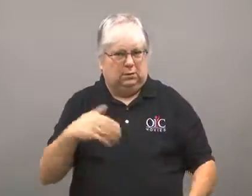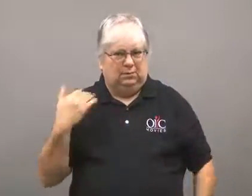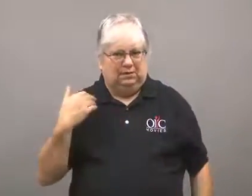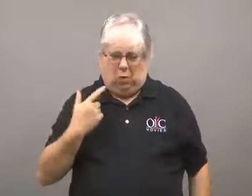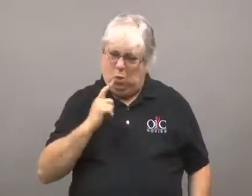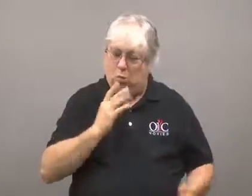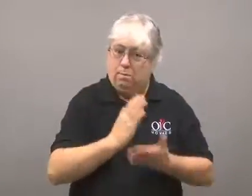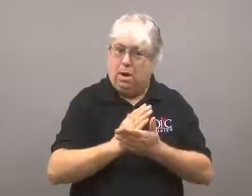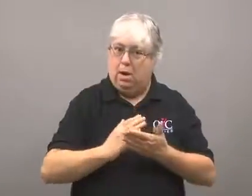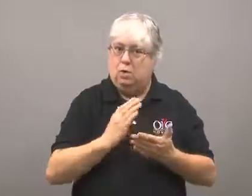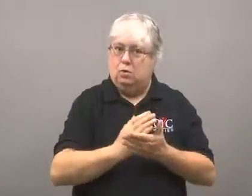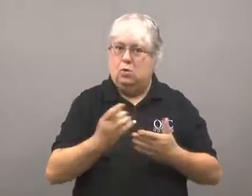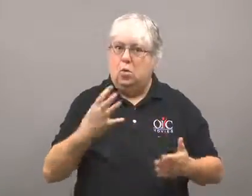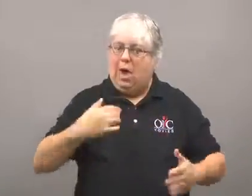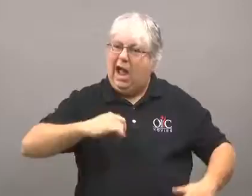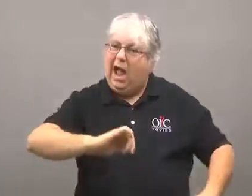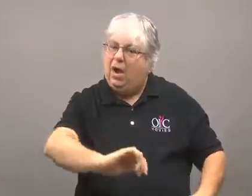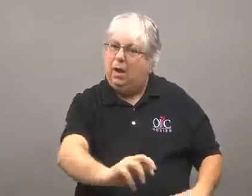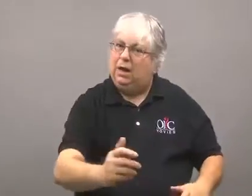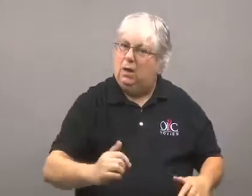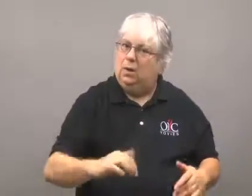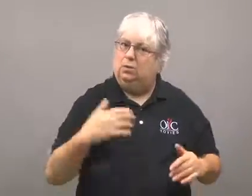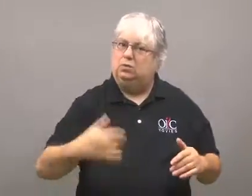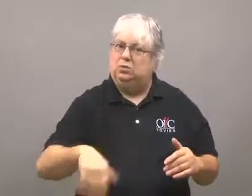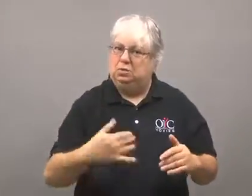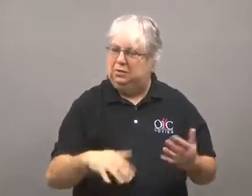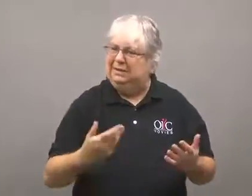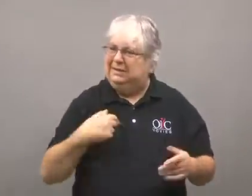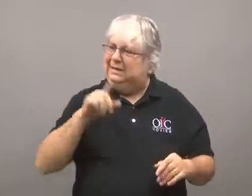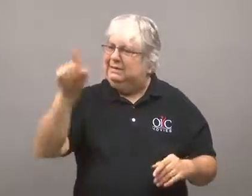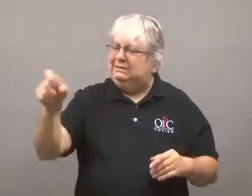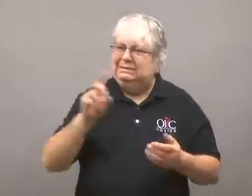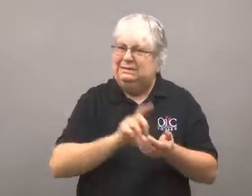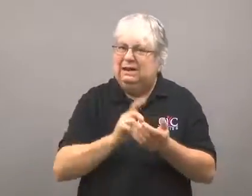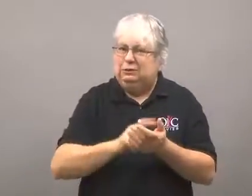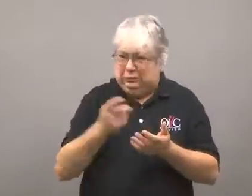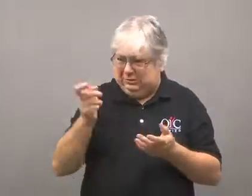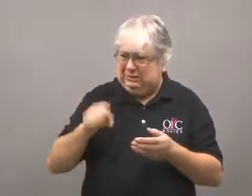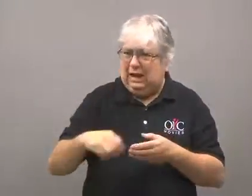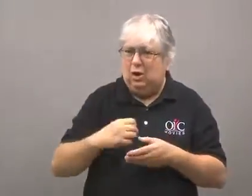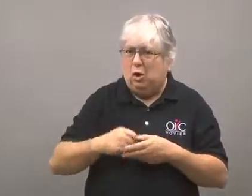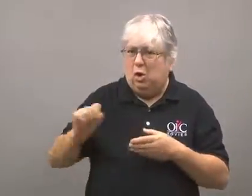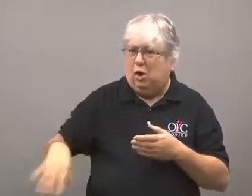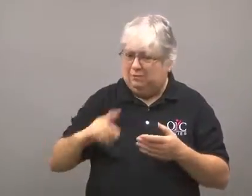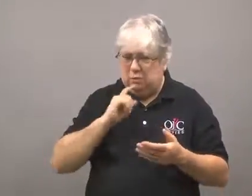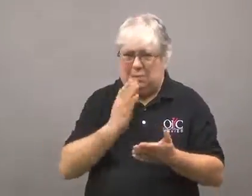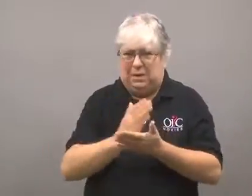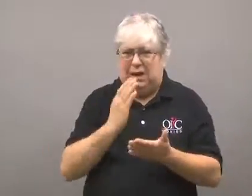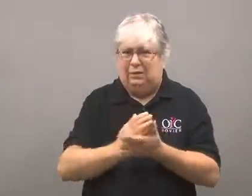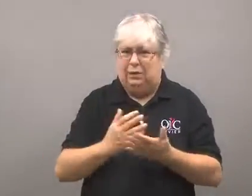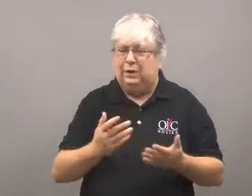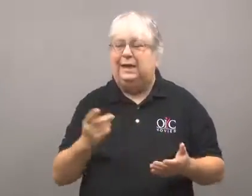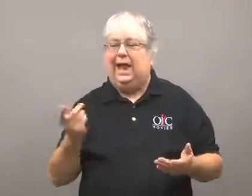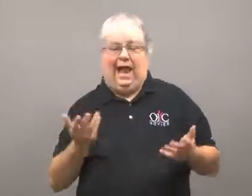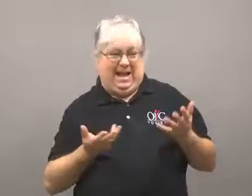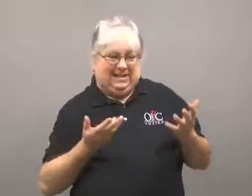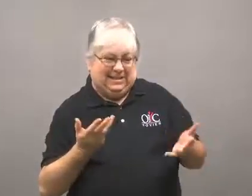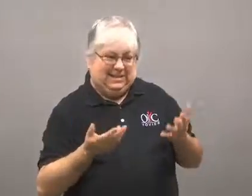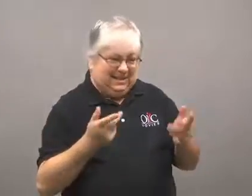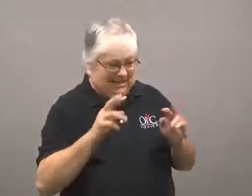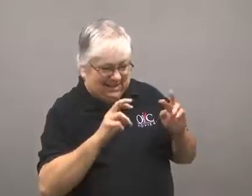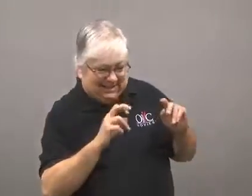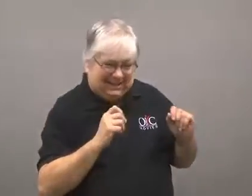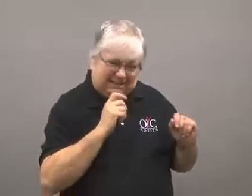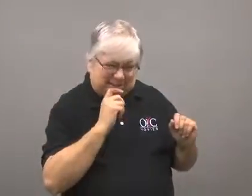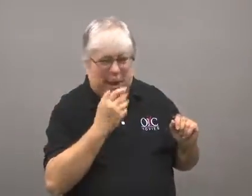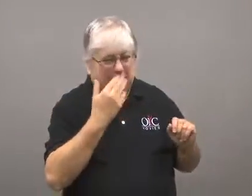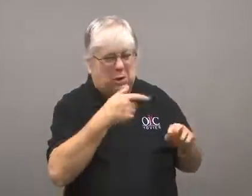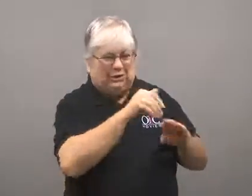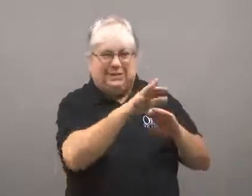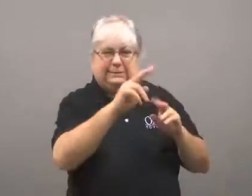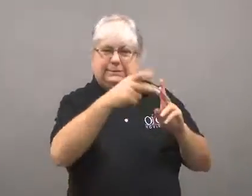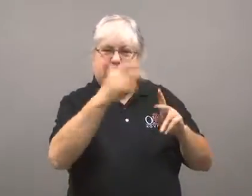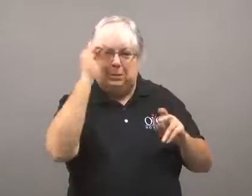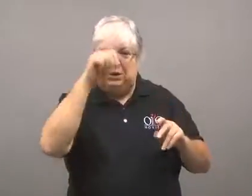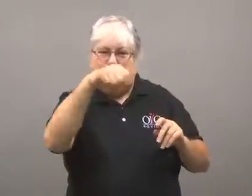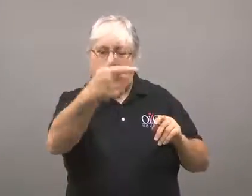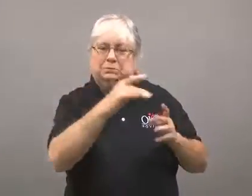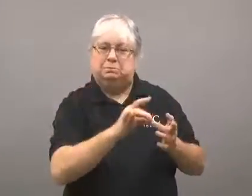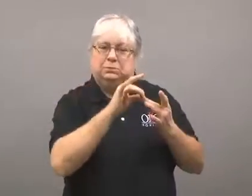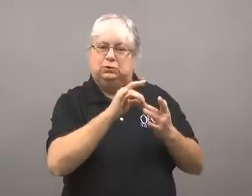It was 9 inches long, 3 inches wide and 2 inches thick, a lot worse than in the past. It really bothered me, and was painful.